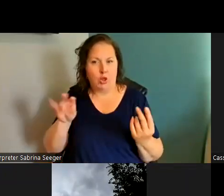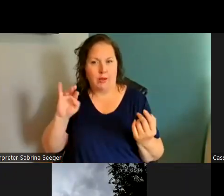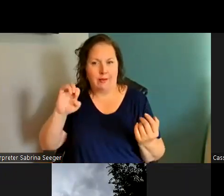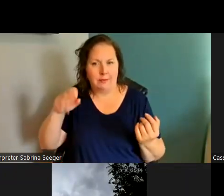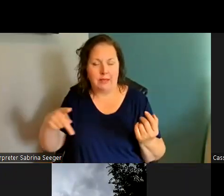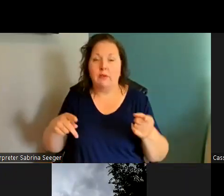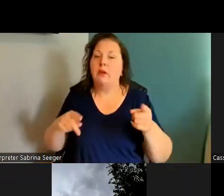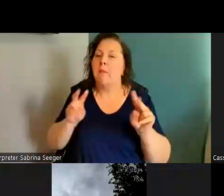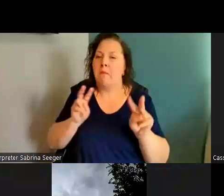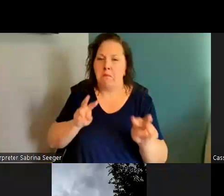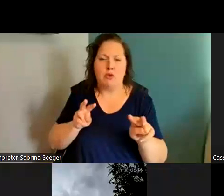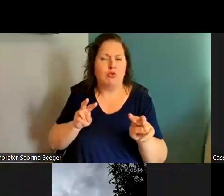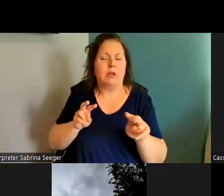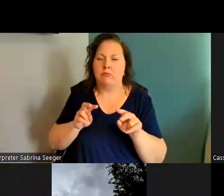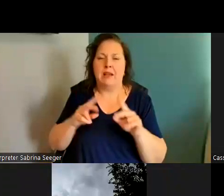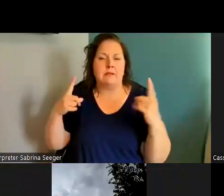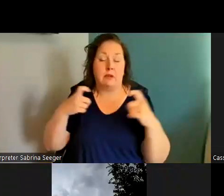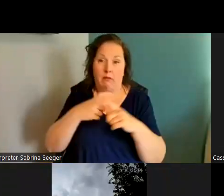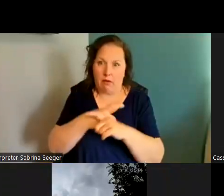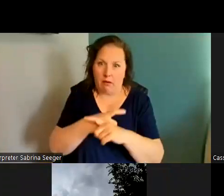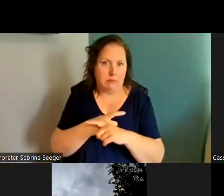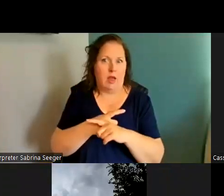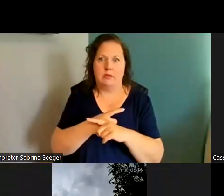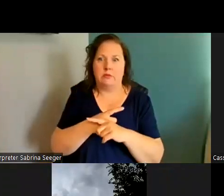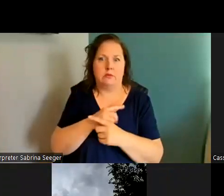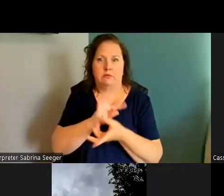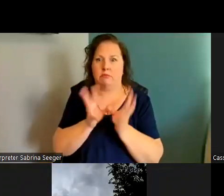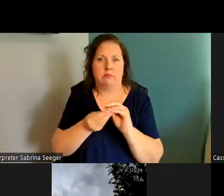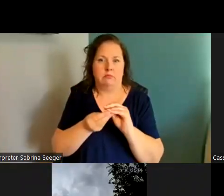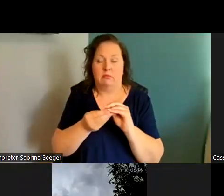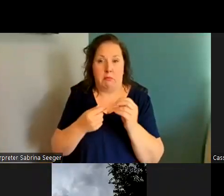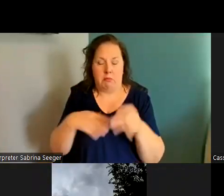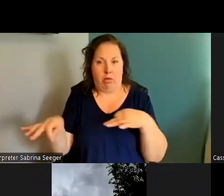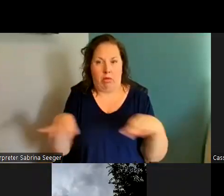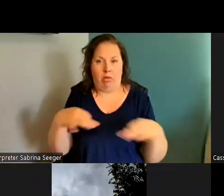Monitoring is a complex thing, that I'm not going to be able to speak to. I believe there's three